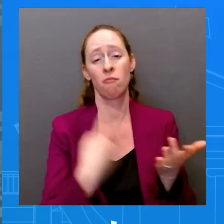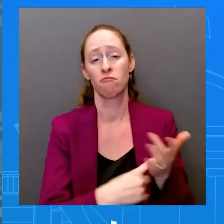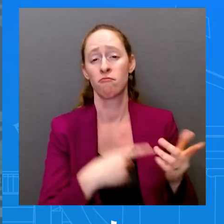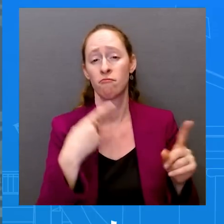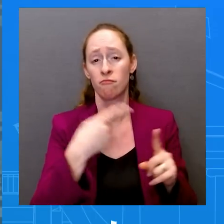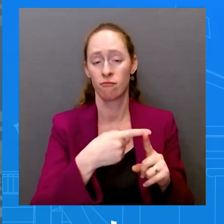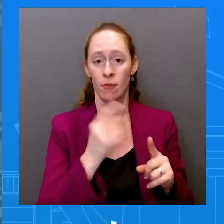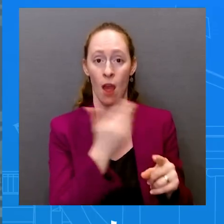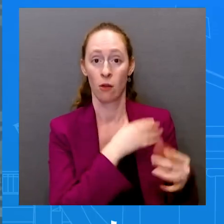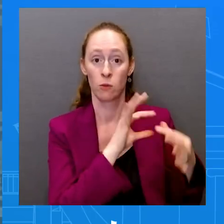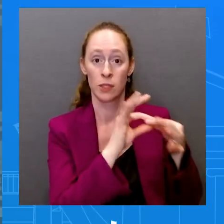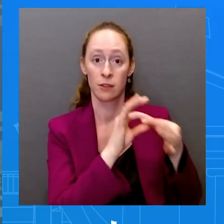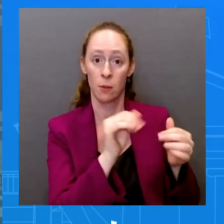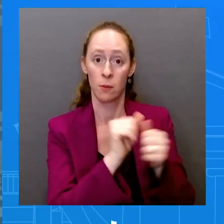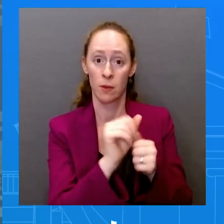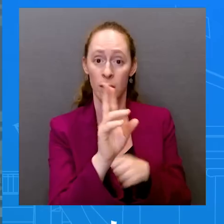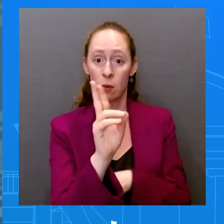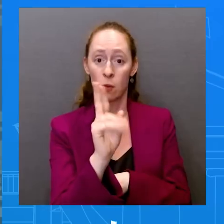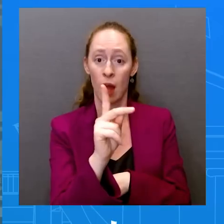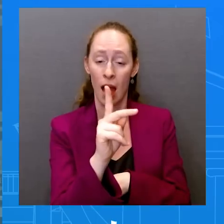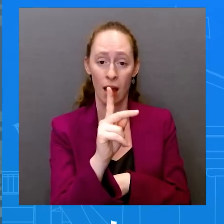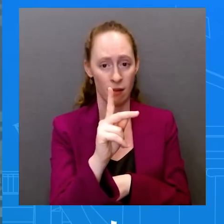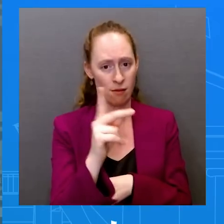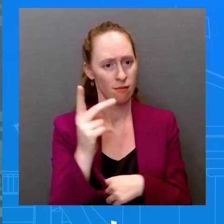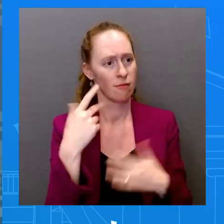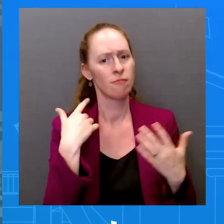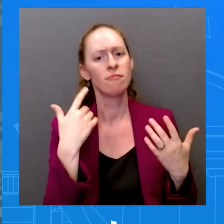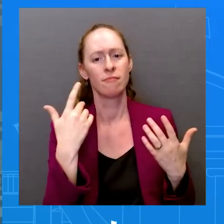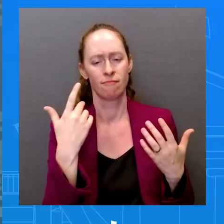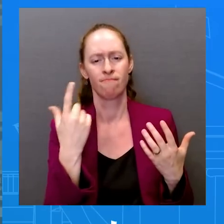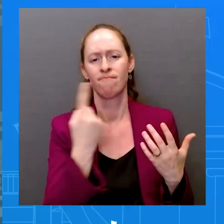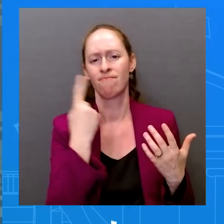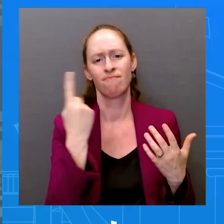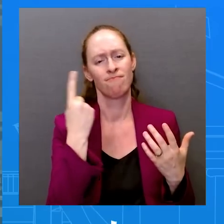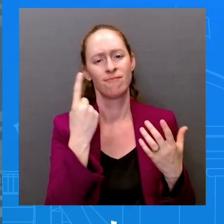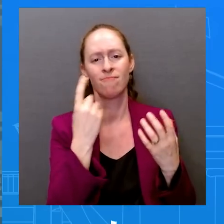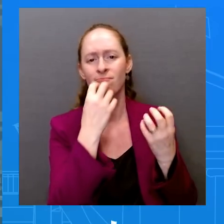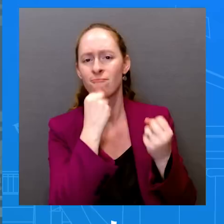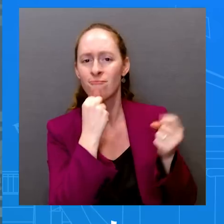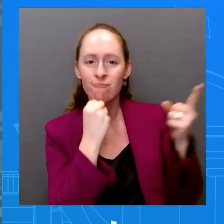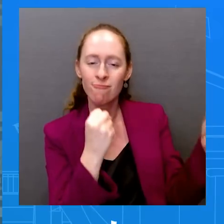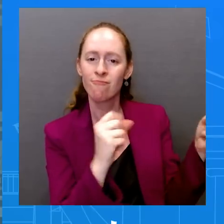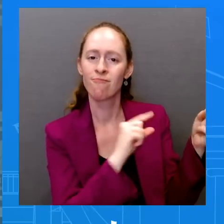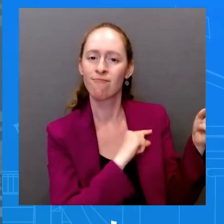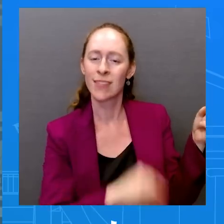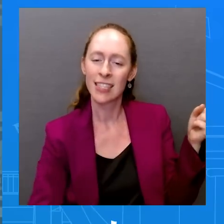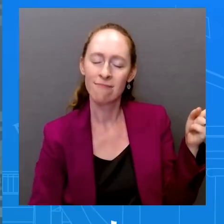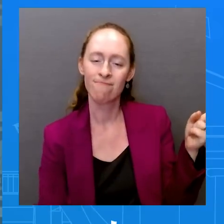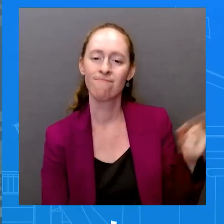which was not too long ago, under -- and this is quote: Under her "reign, the relationship between the United Kingdom